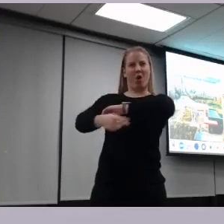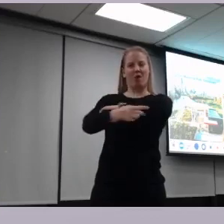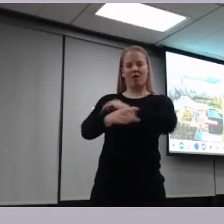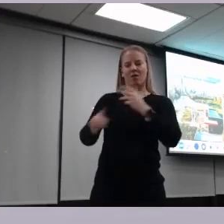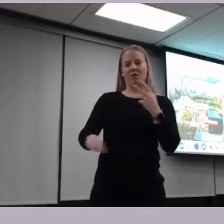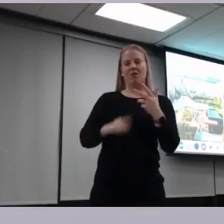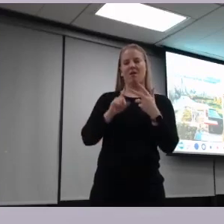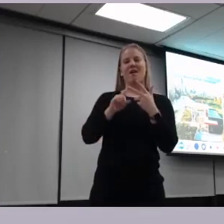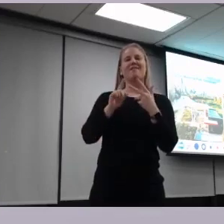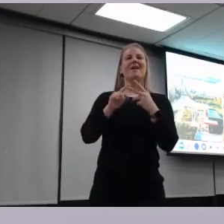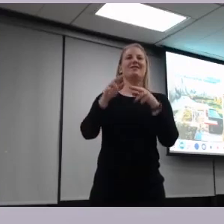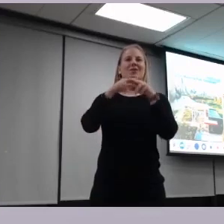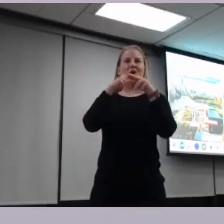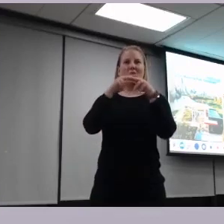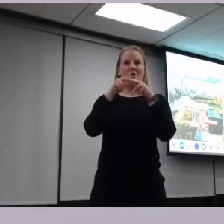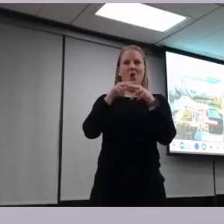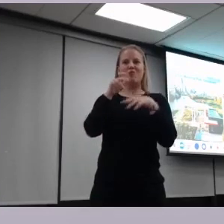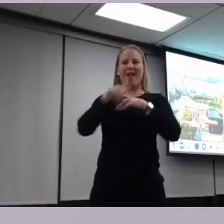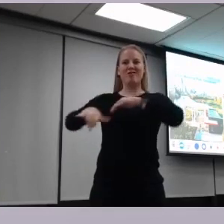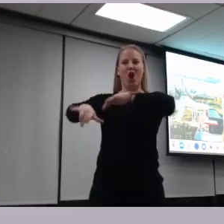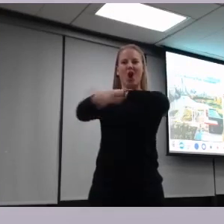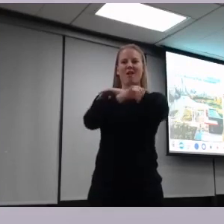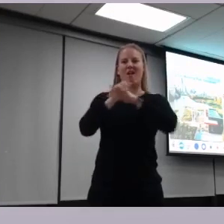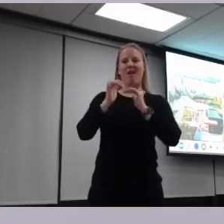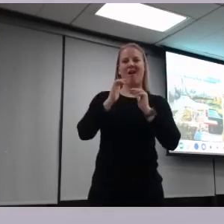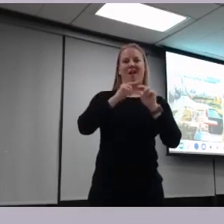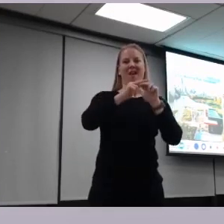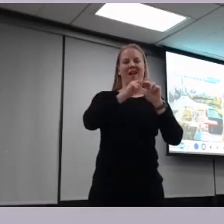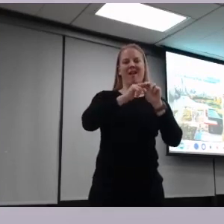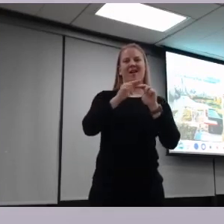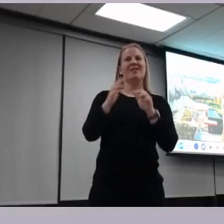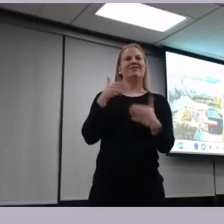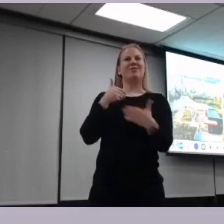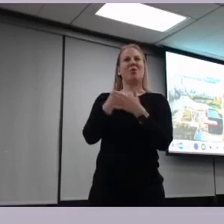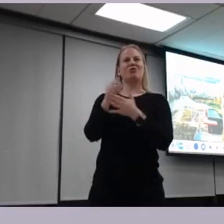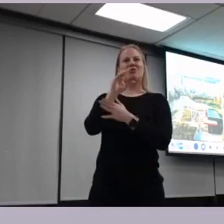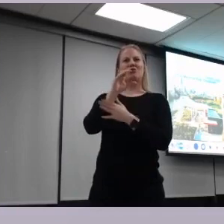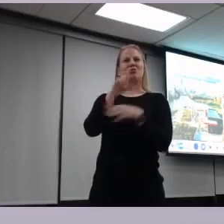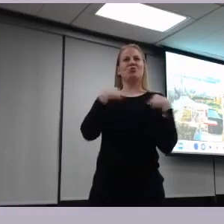to create a gem of an open space within Chinatown at Clinton Memorial Park.